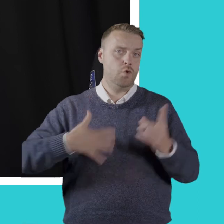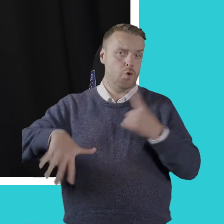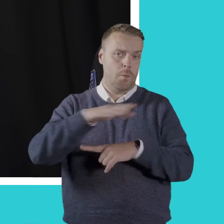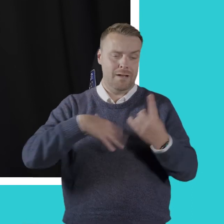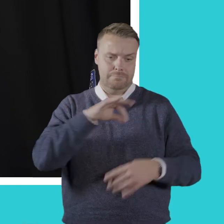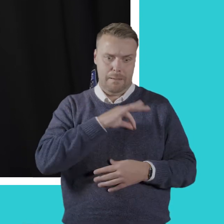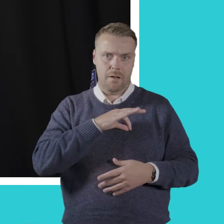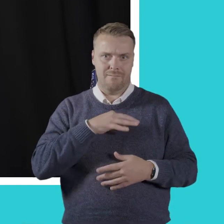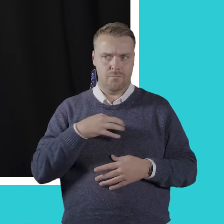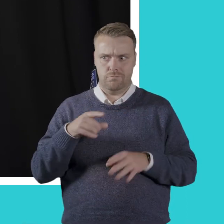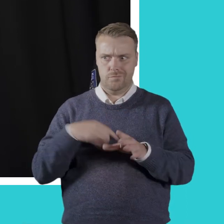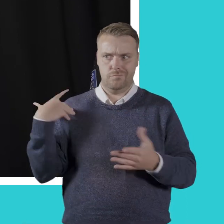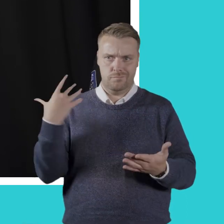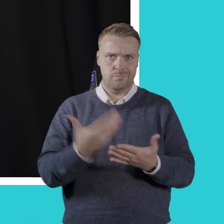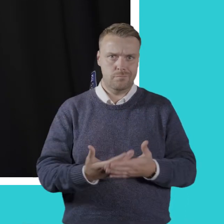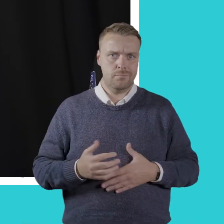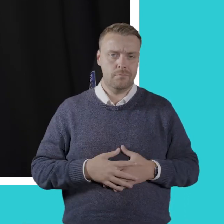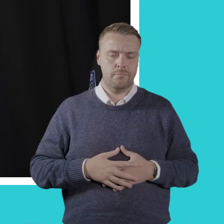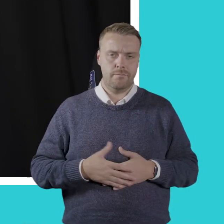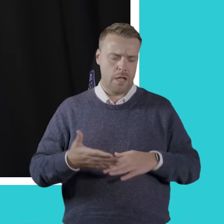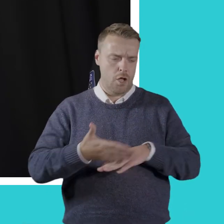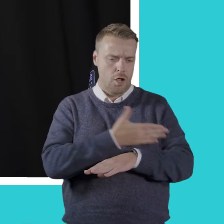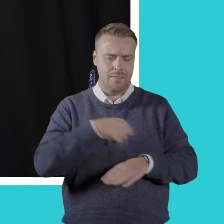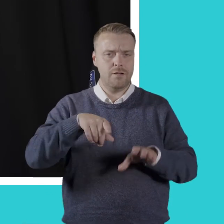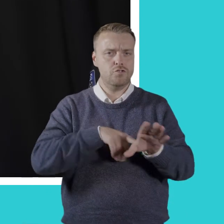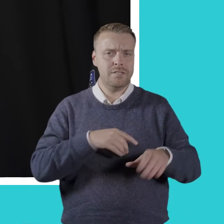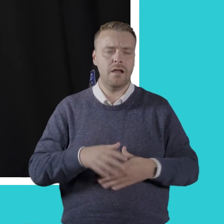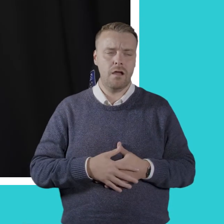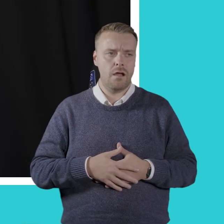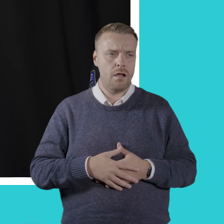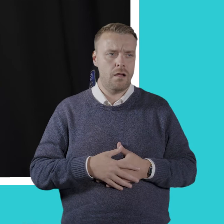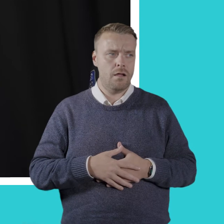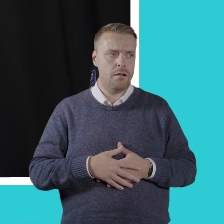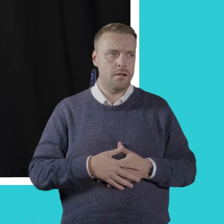years now. Earlier in this year I ended up like they're really supportive as an organization where